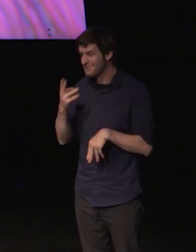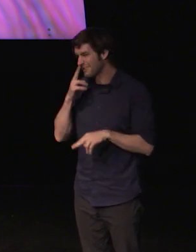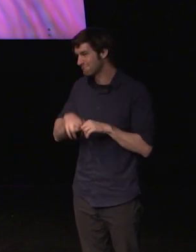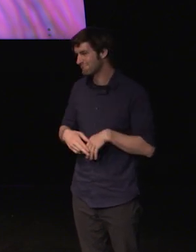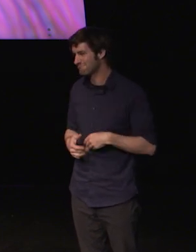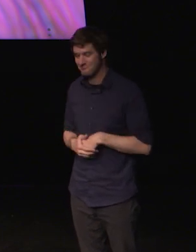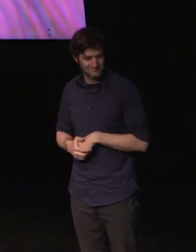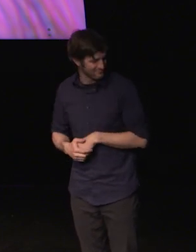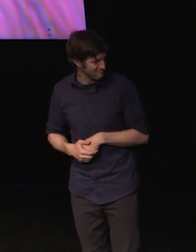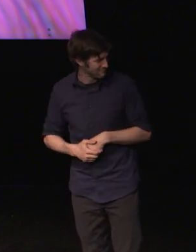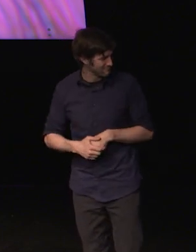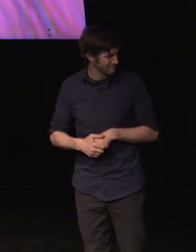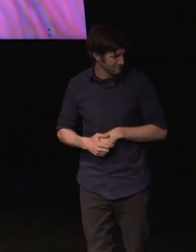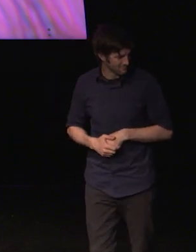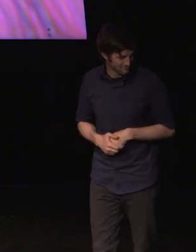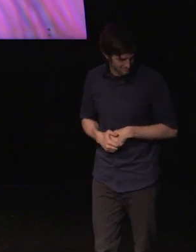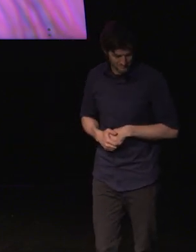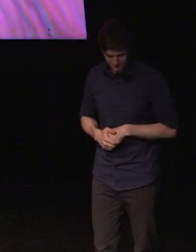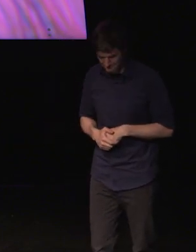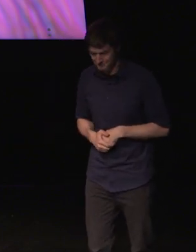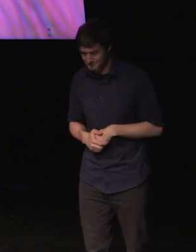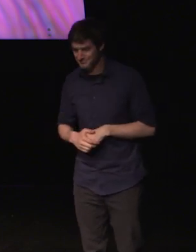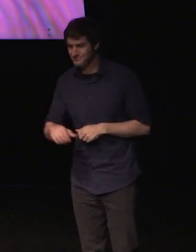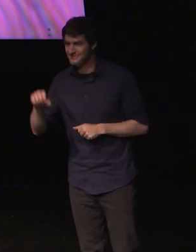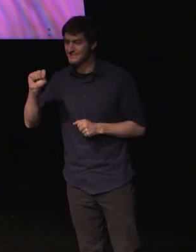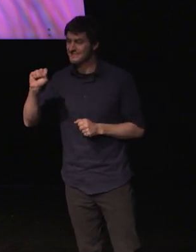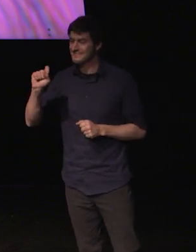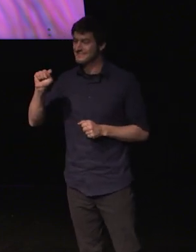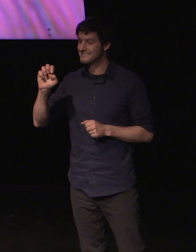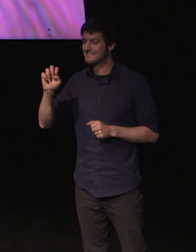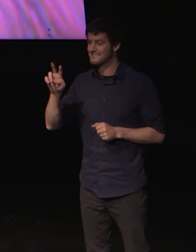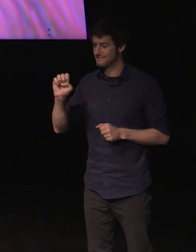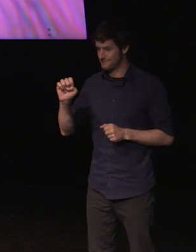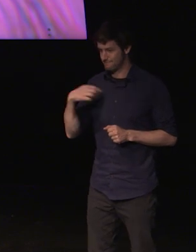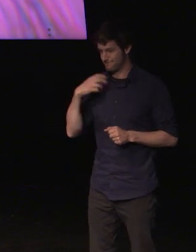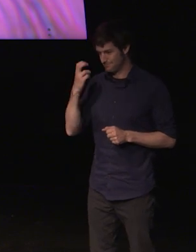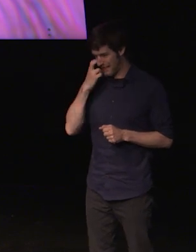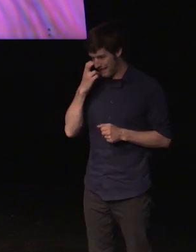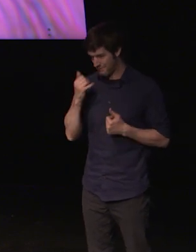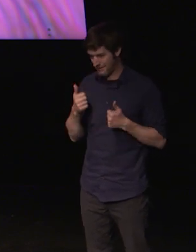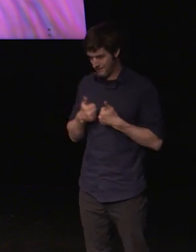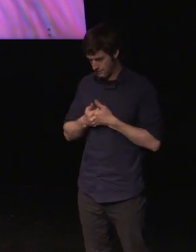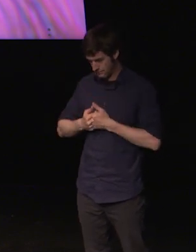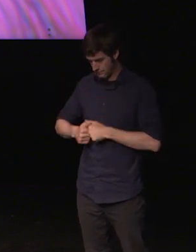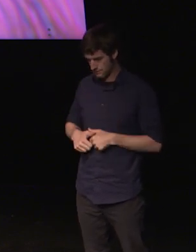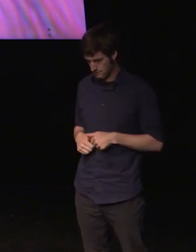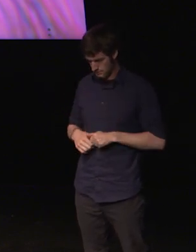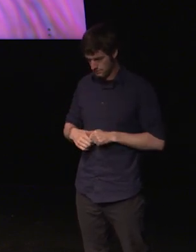STEVE LAUGHS Cool. Hi, I'm Steve. I'm blind and I play video games. That's how I start off pretty much every video